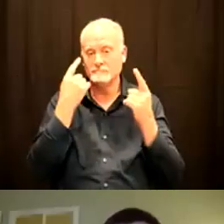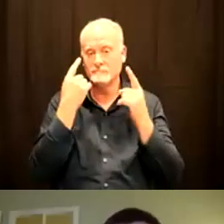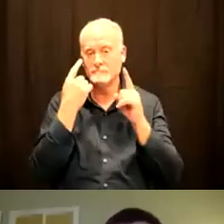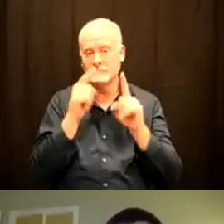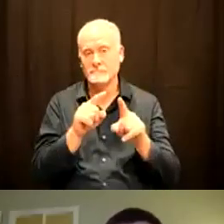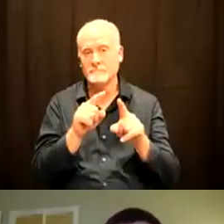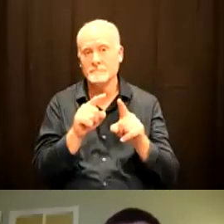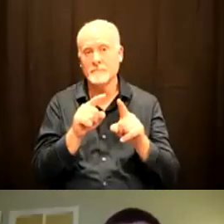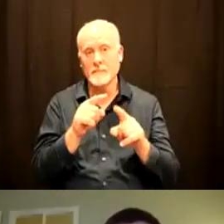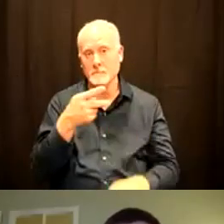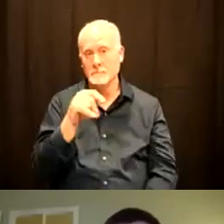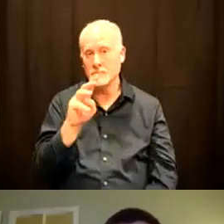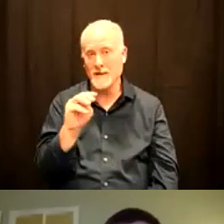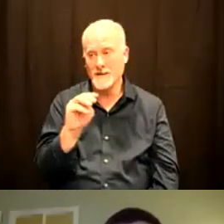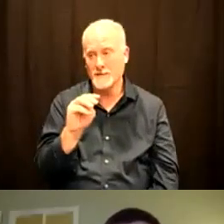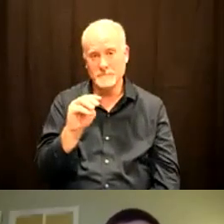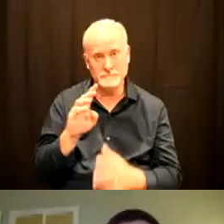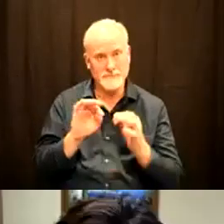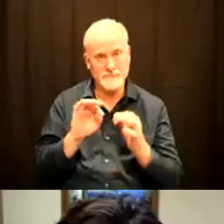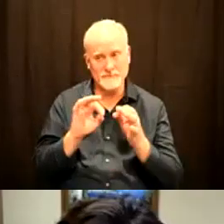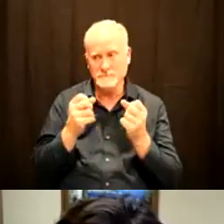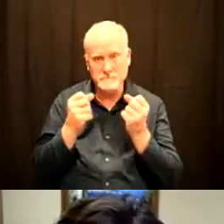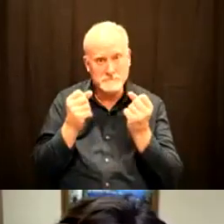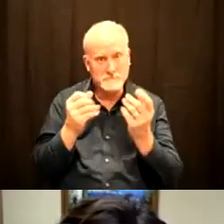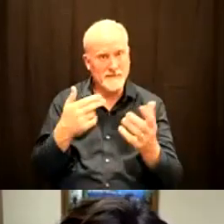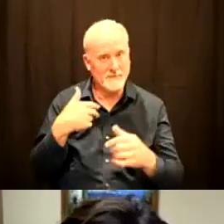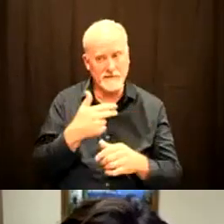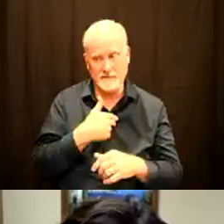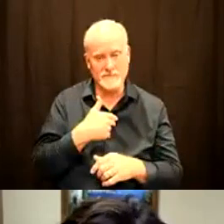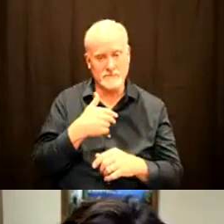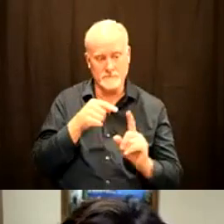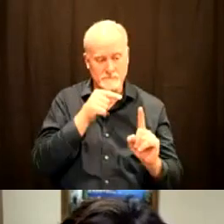that many of us went through um particularly with she and laurie to help design a testing